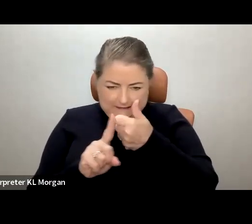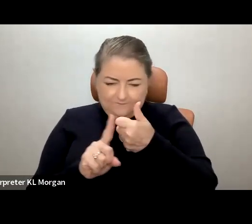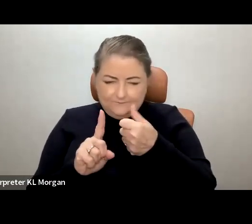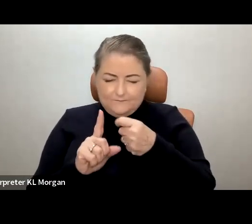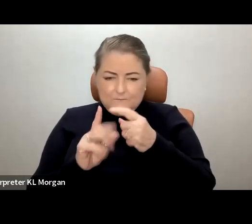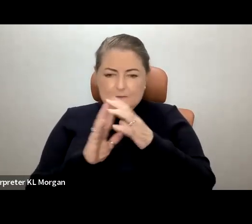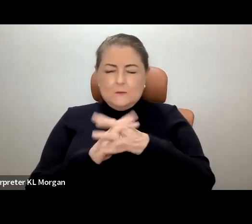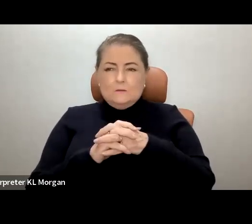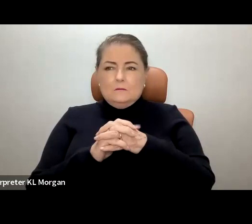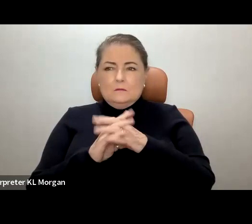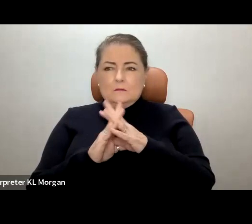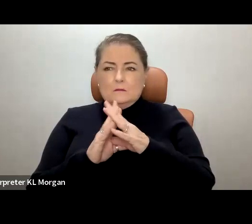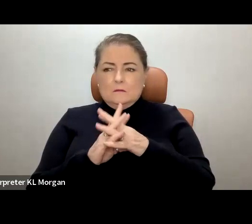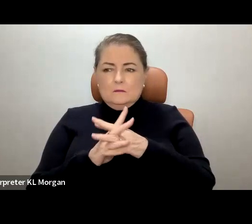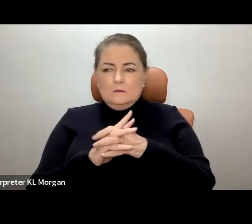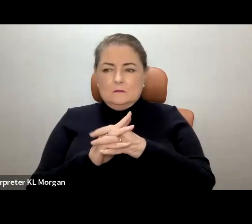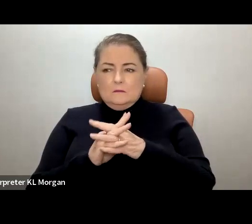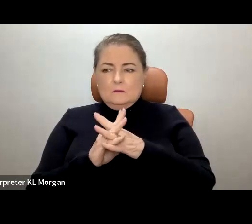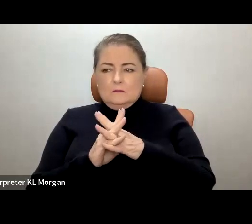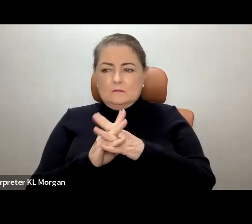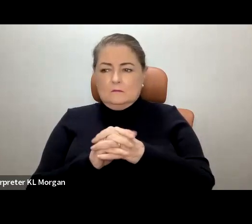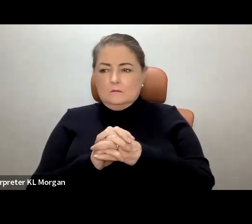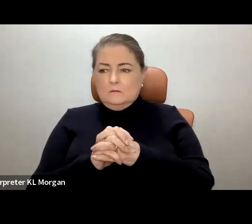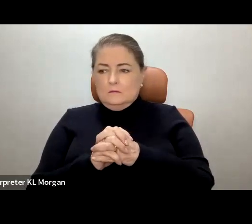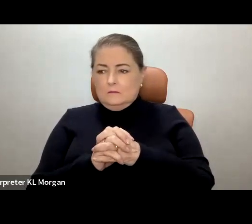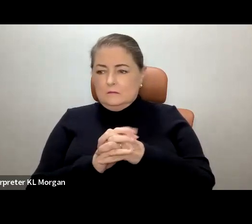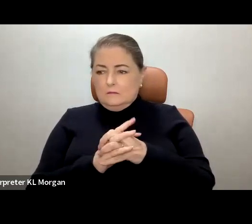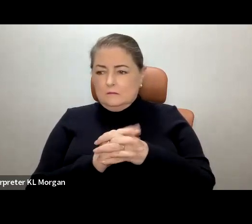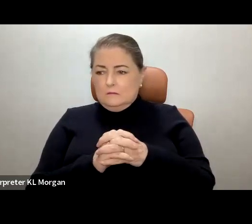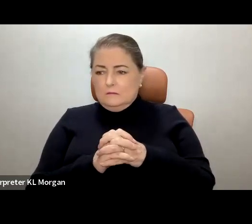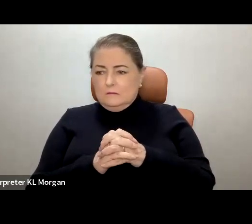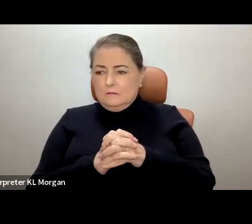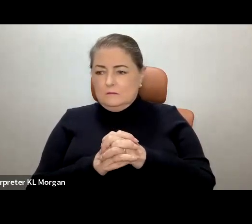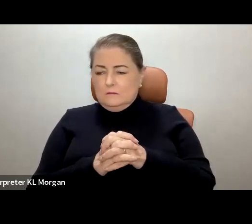such applications to promoting ally use? Is the last part of